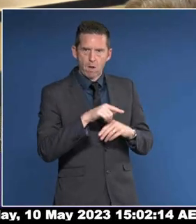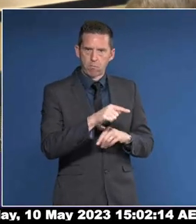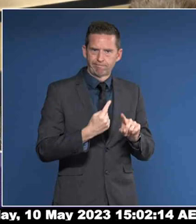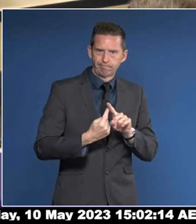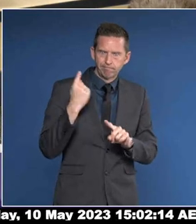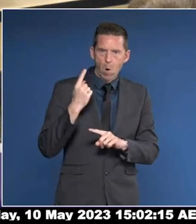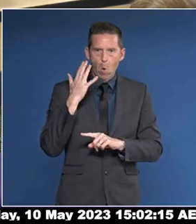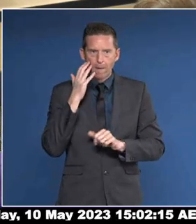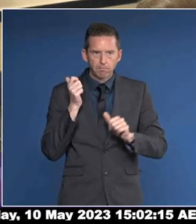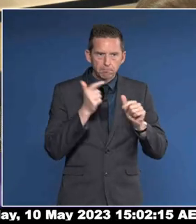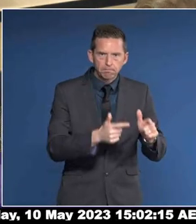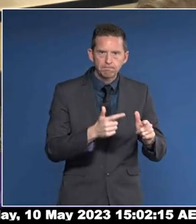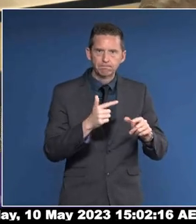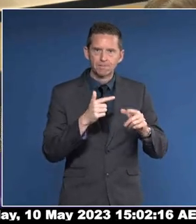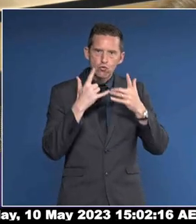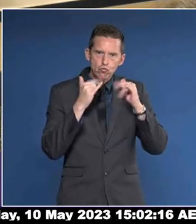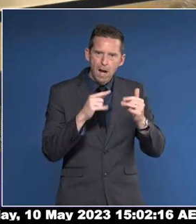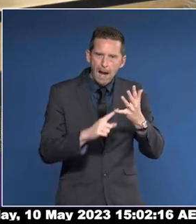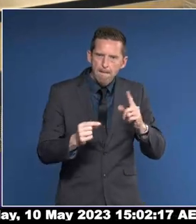relating to Jonathon; correct? Correct.